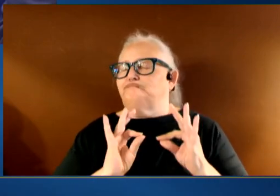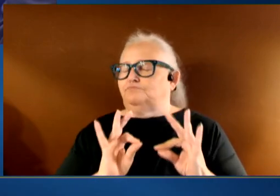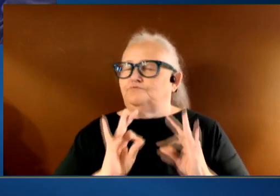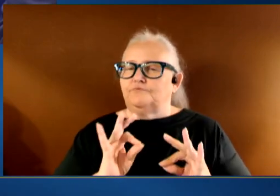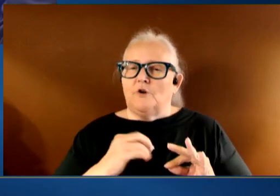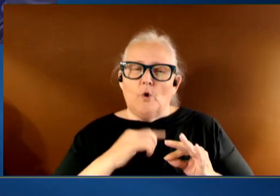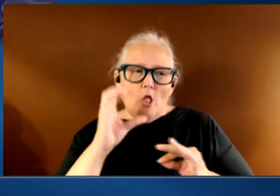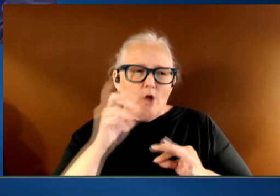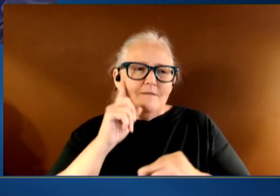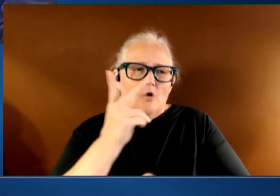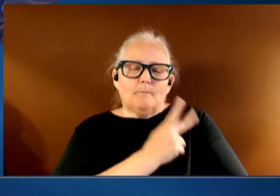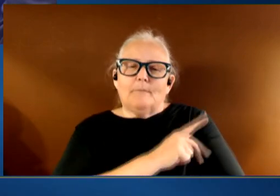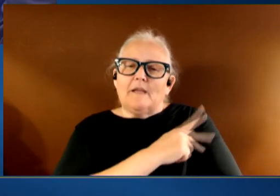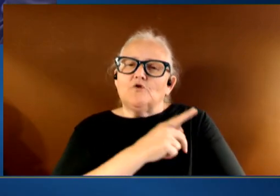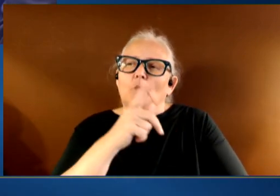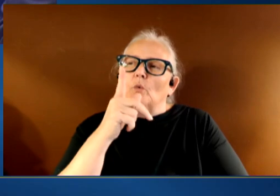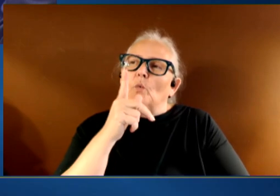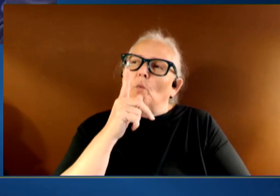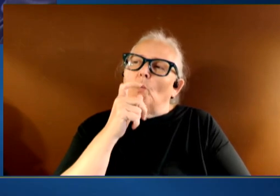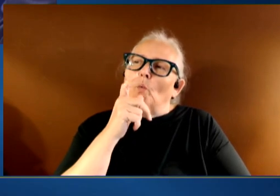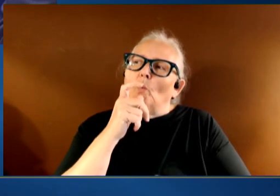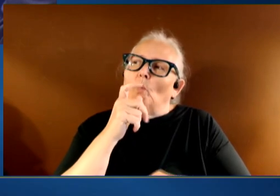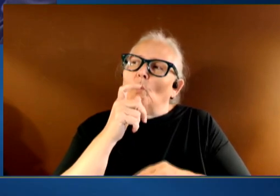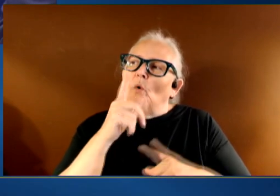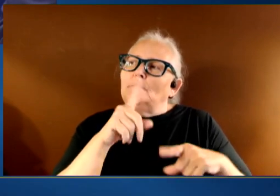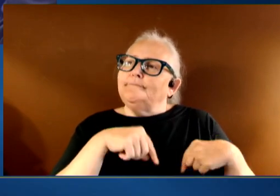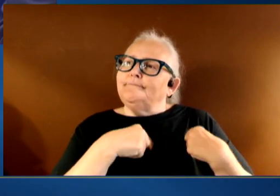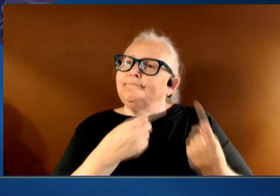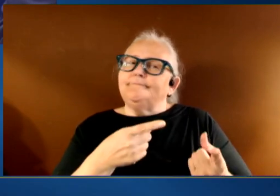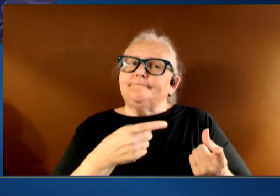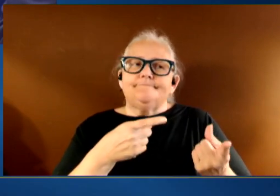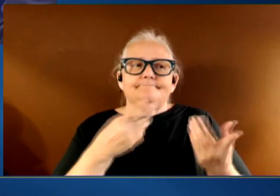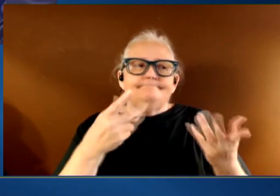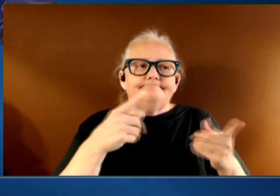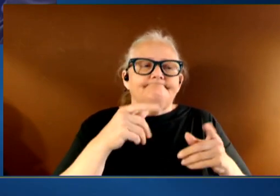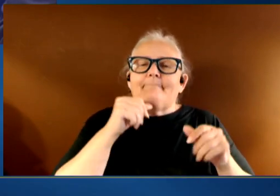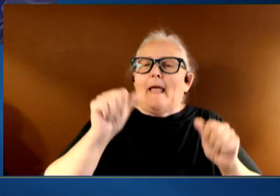are not offered transplant on the outside, either because of severe organ damage or